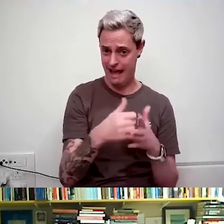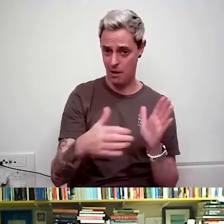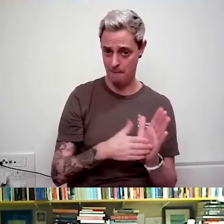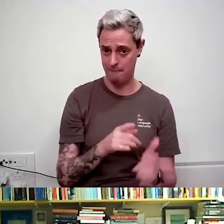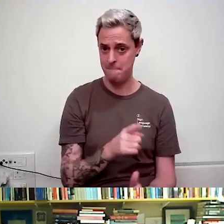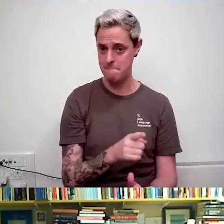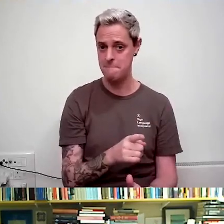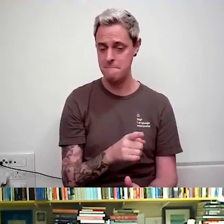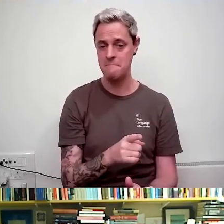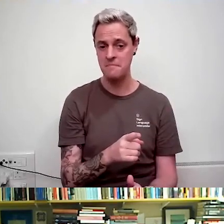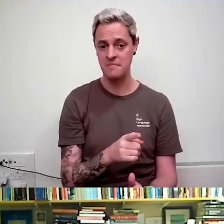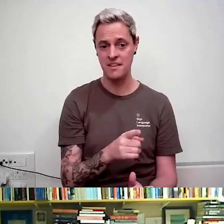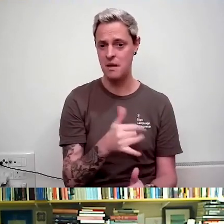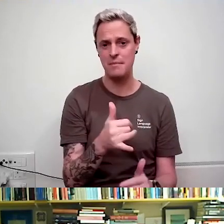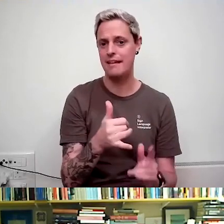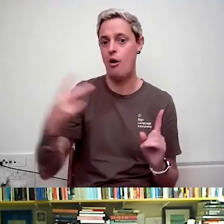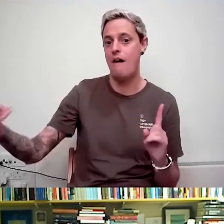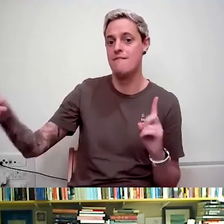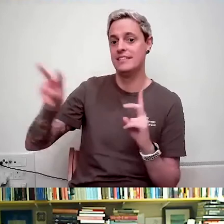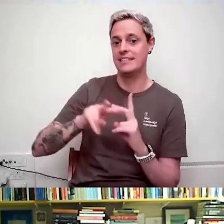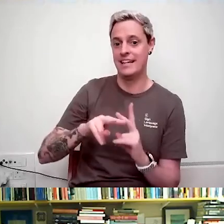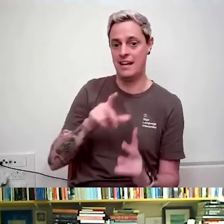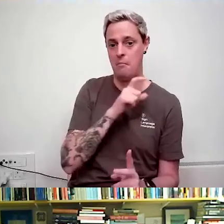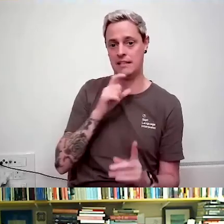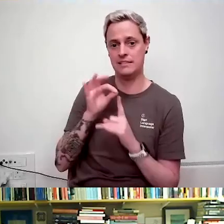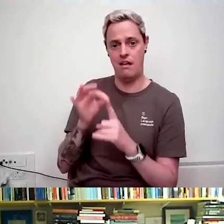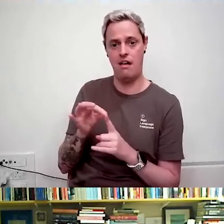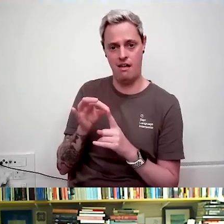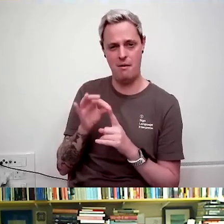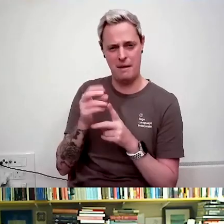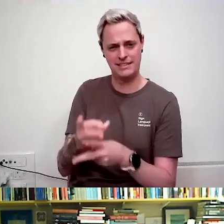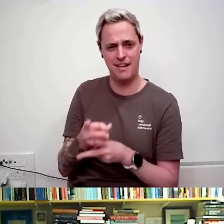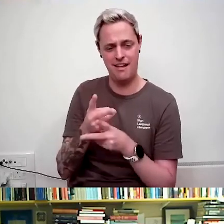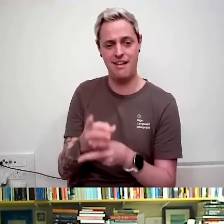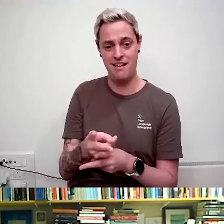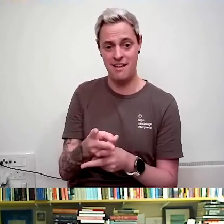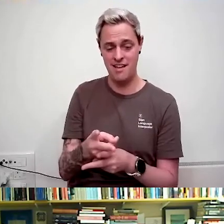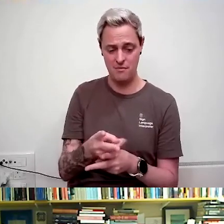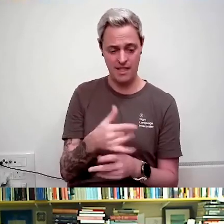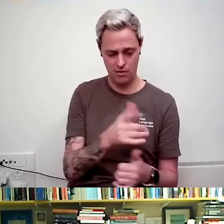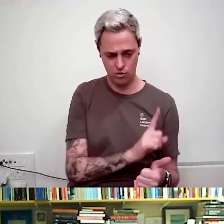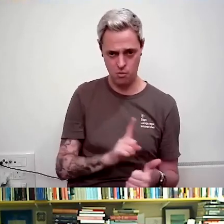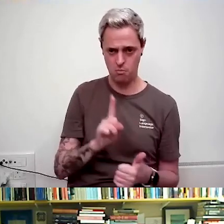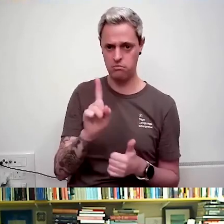there'd be a visiting pastor and Adam would be in his chair and he would pull off the glasses of that Minister.